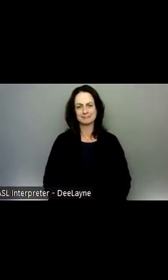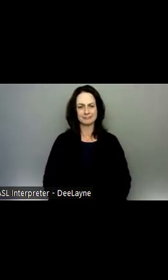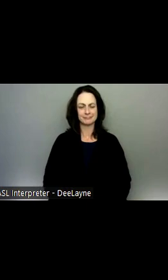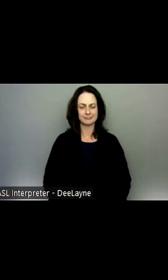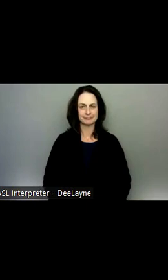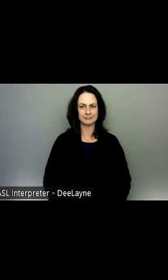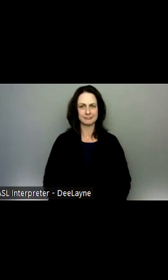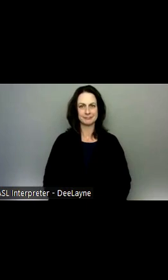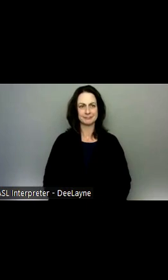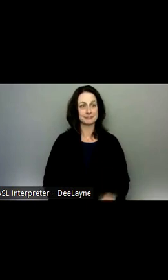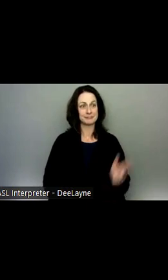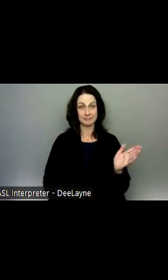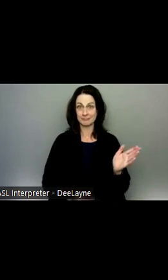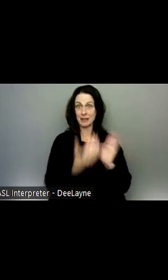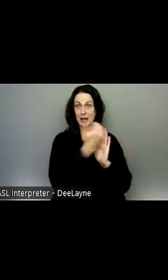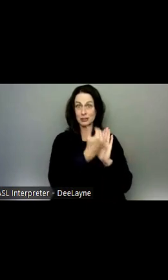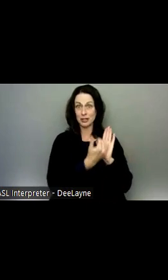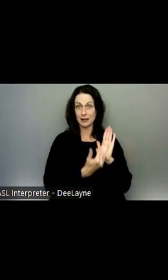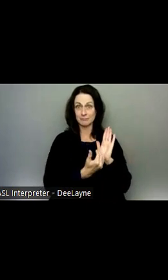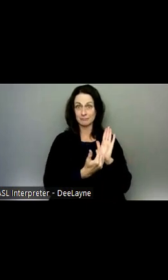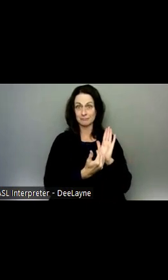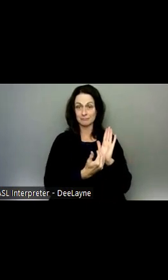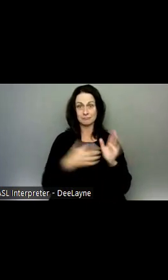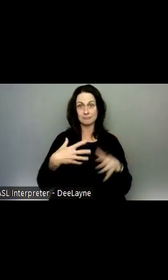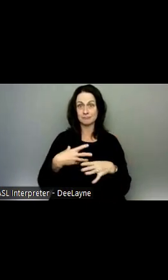This is the agenda. So I'm just gonna give a brief overview.